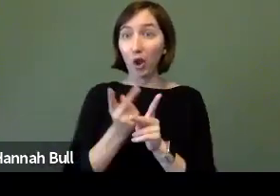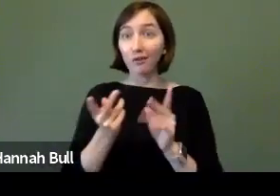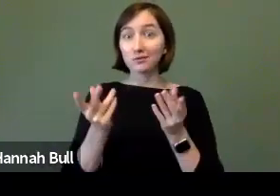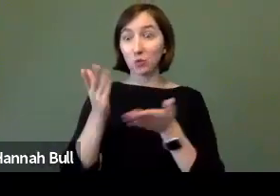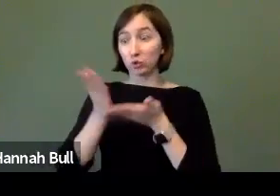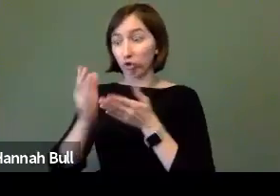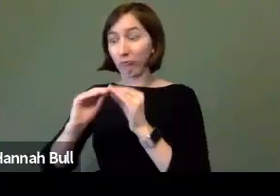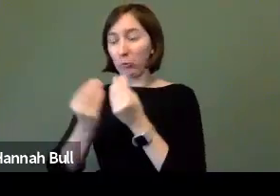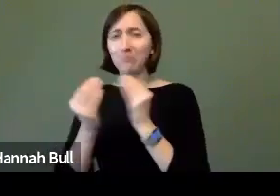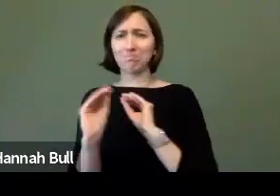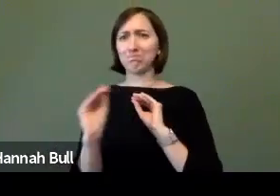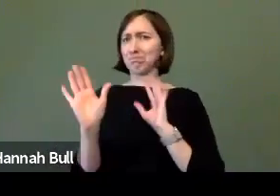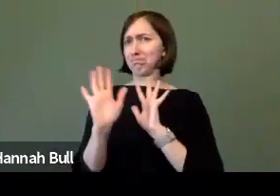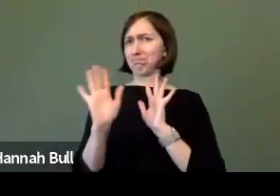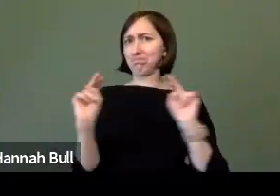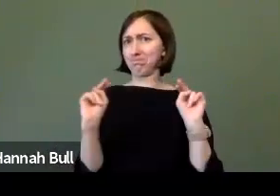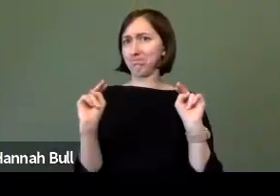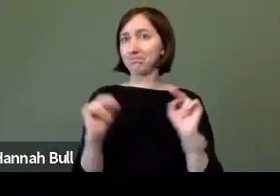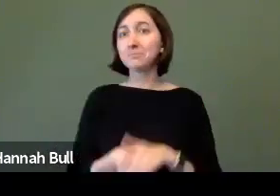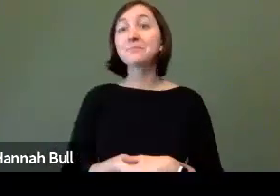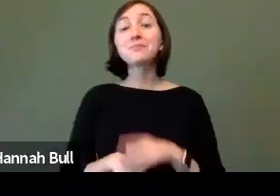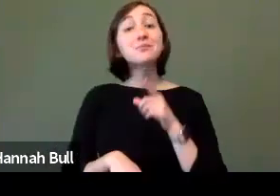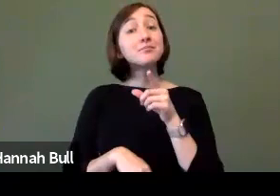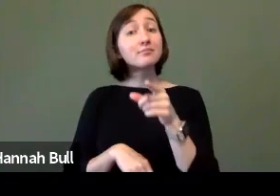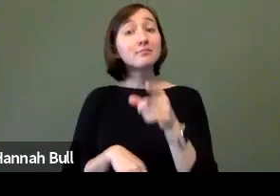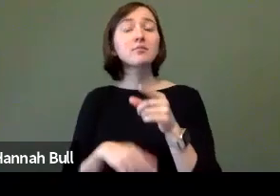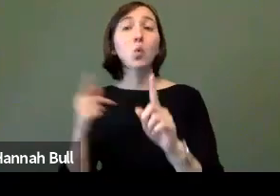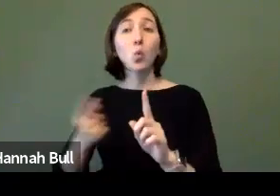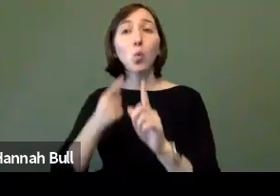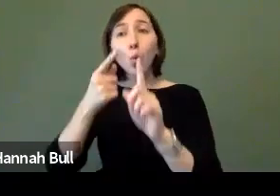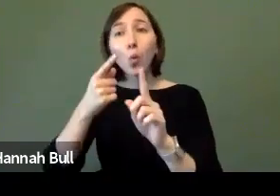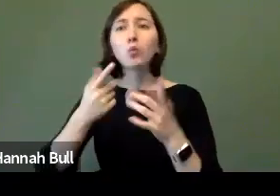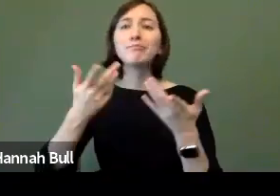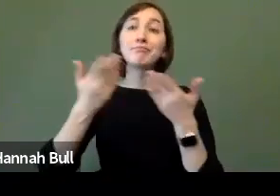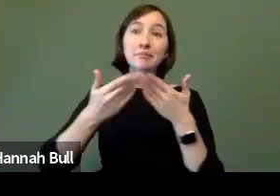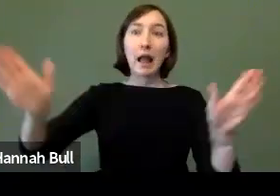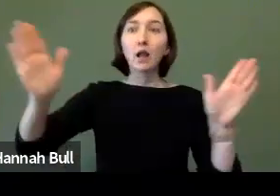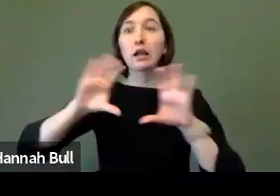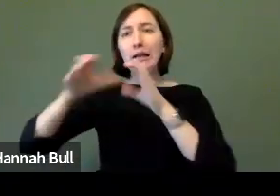are to let you know what are broad categories and options out there.